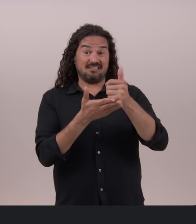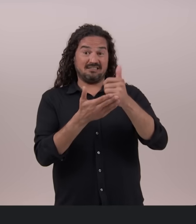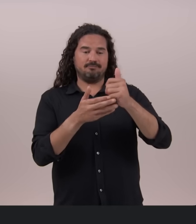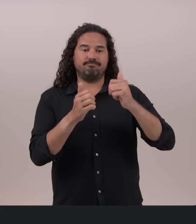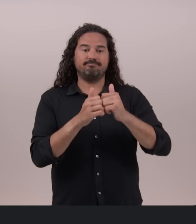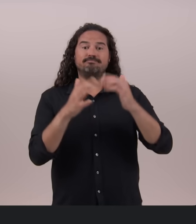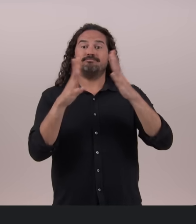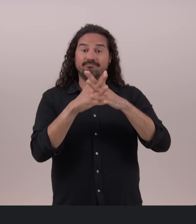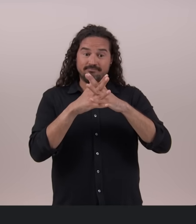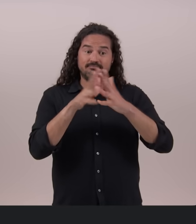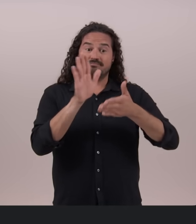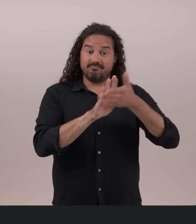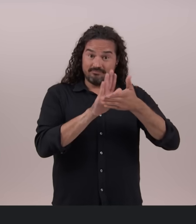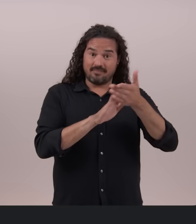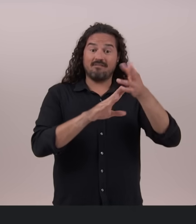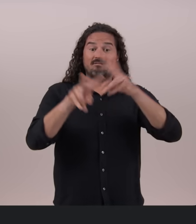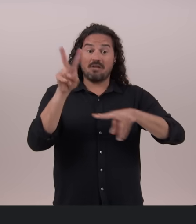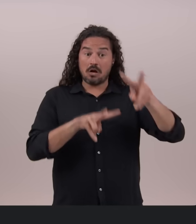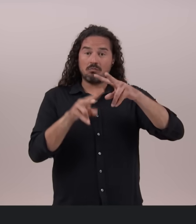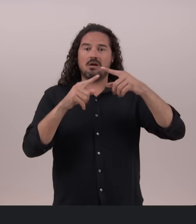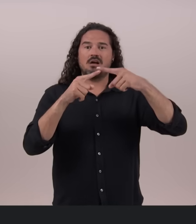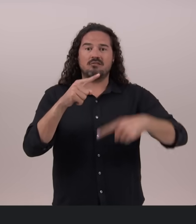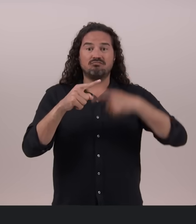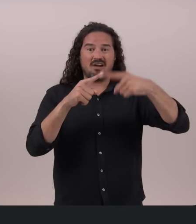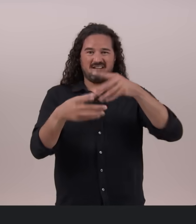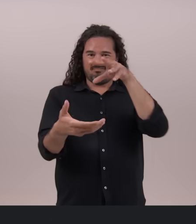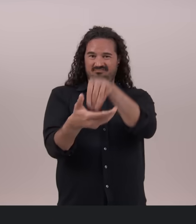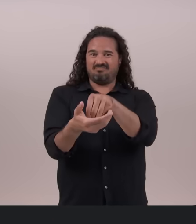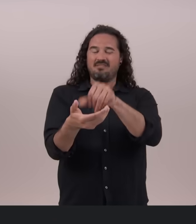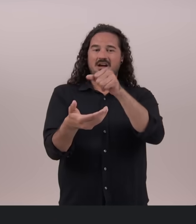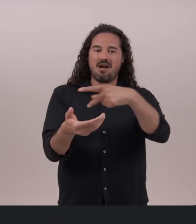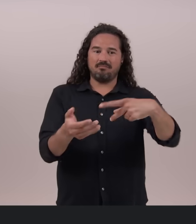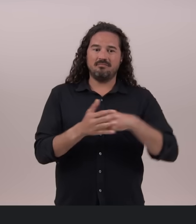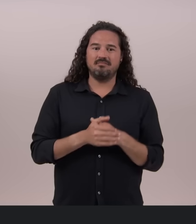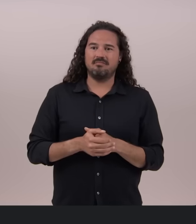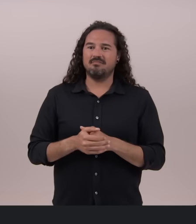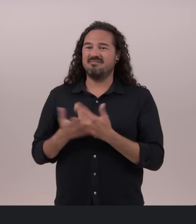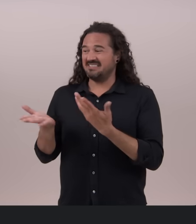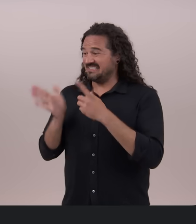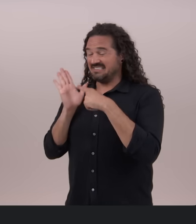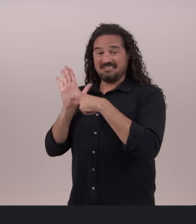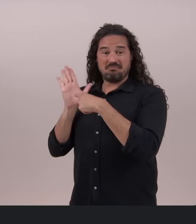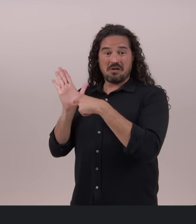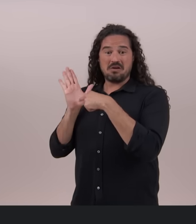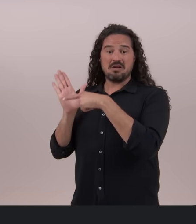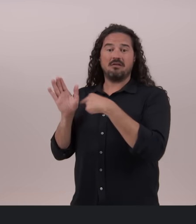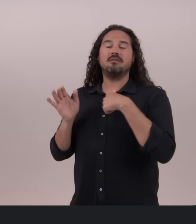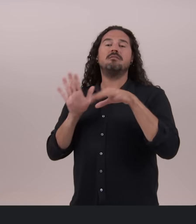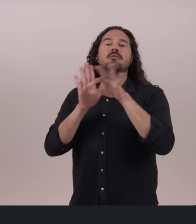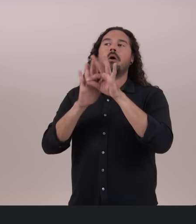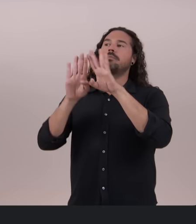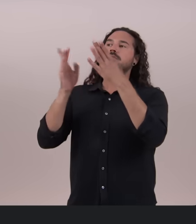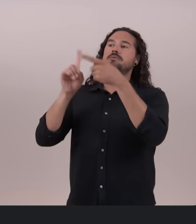on the app. Just for this demo, we selected this open-source project called Metropolist.